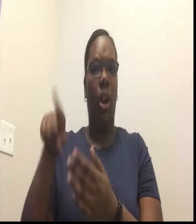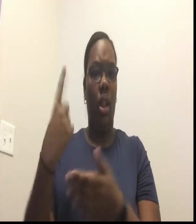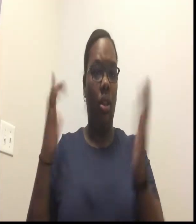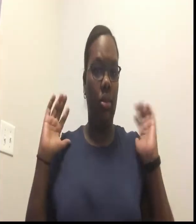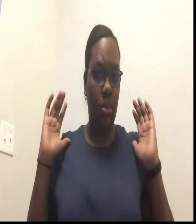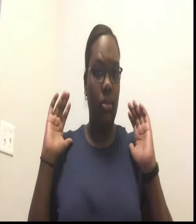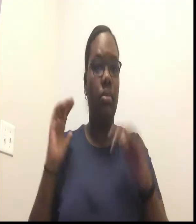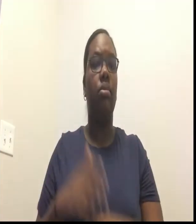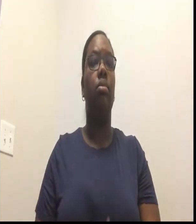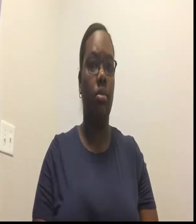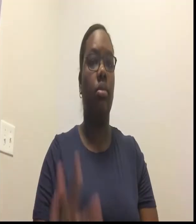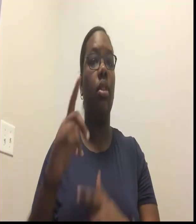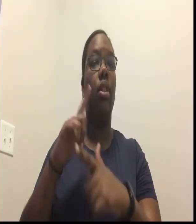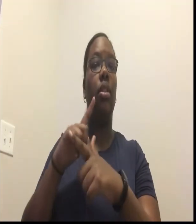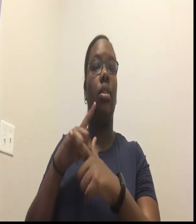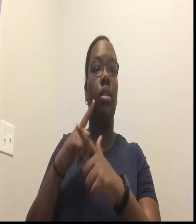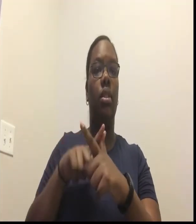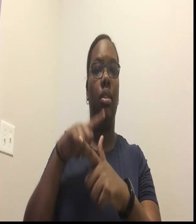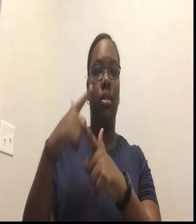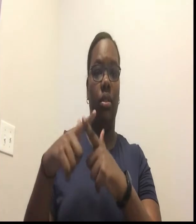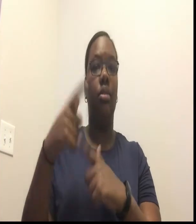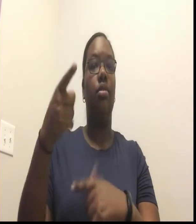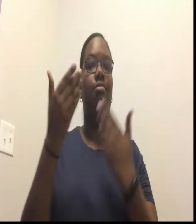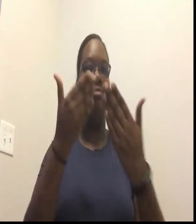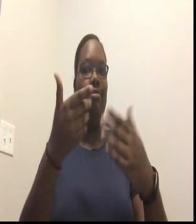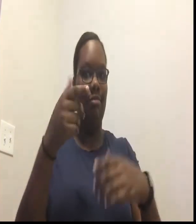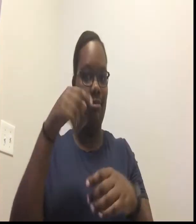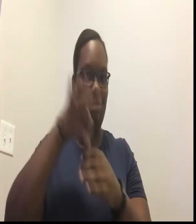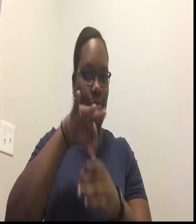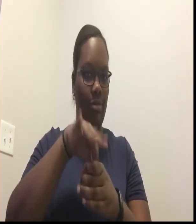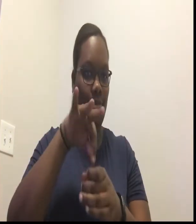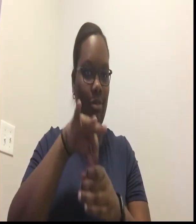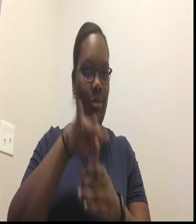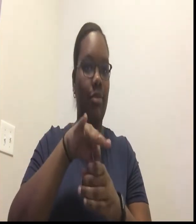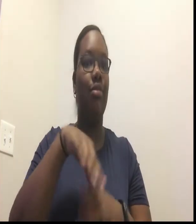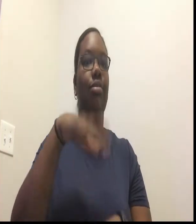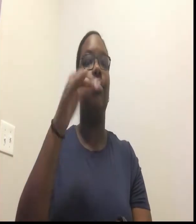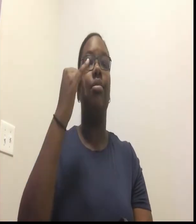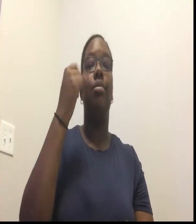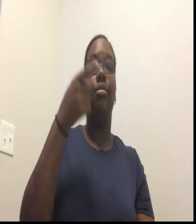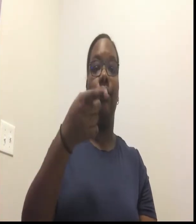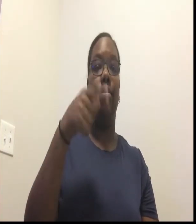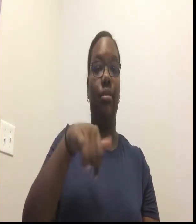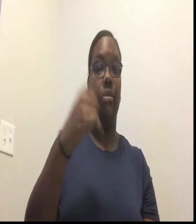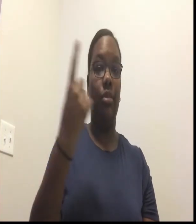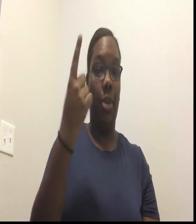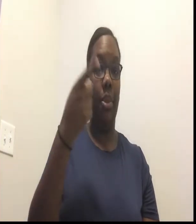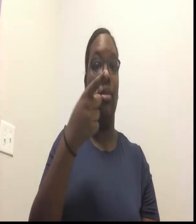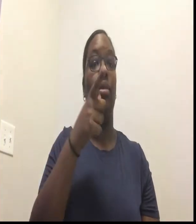vote if it's something that gets voted on by everyone or just decided upon by